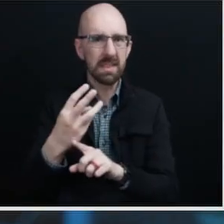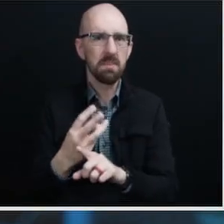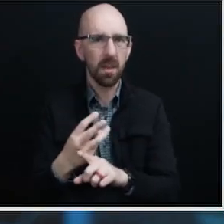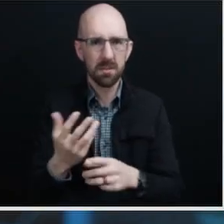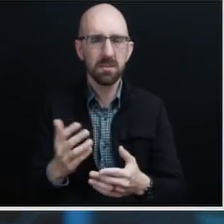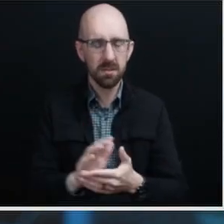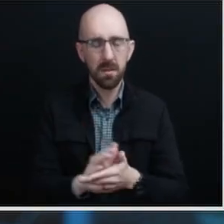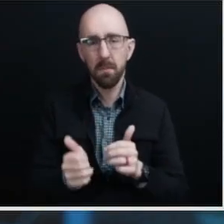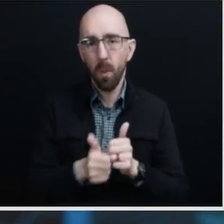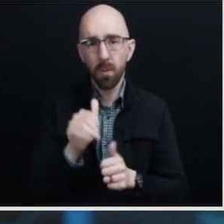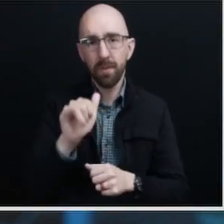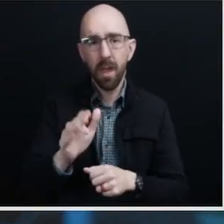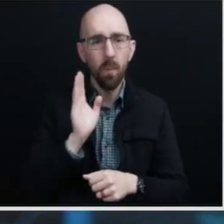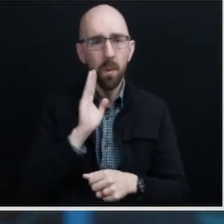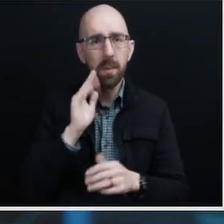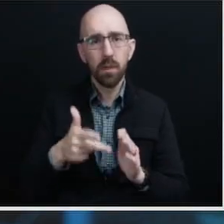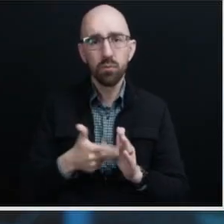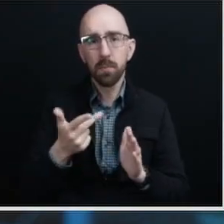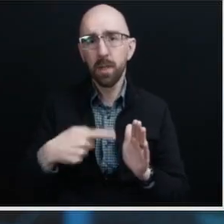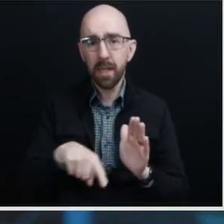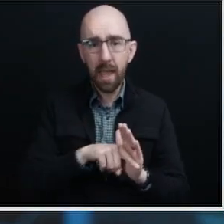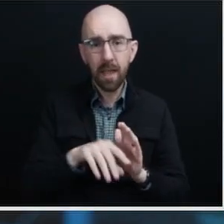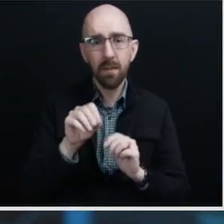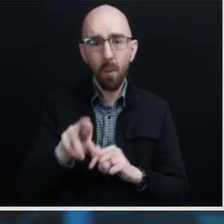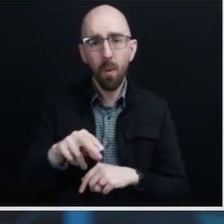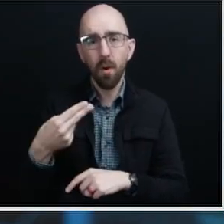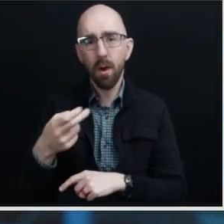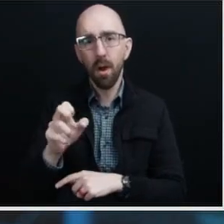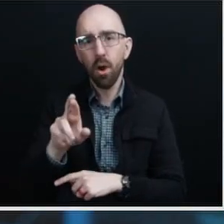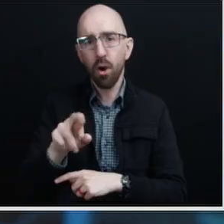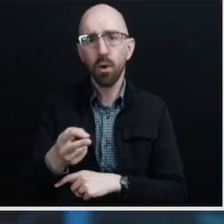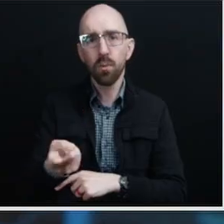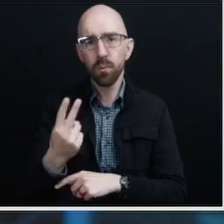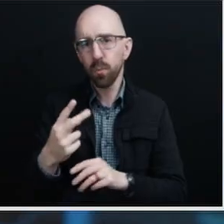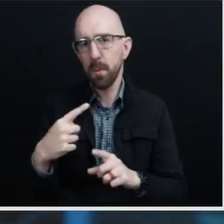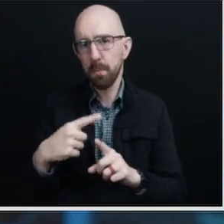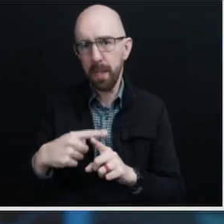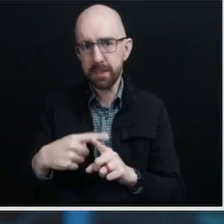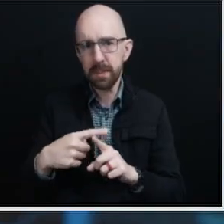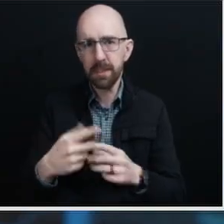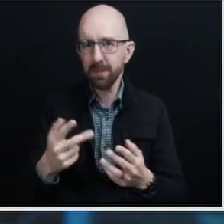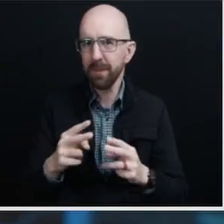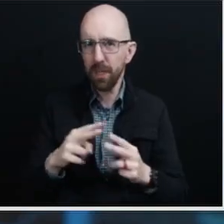to be either a triple negative or her two positive um breast cancer. So very specific biology or are